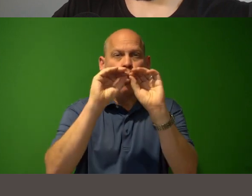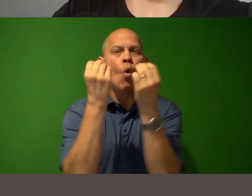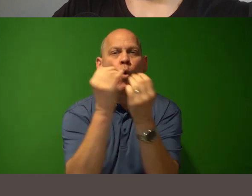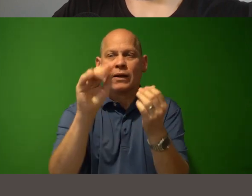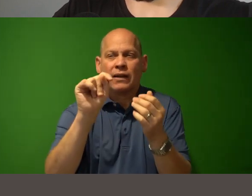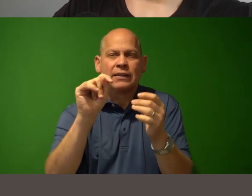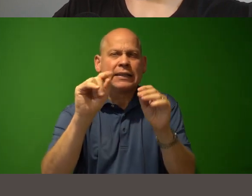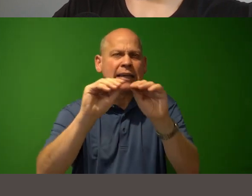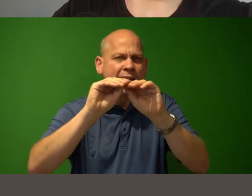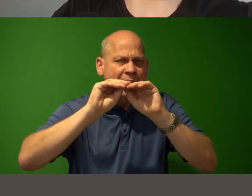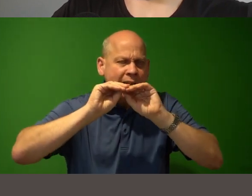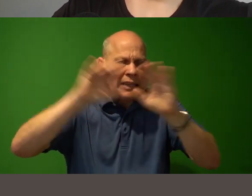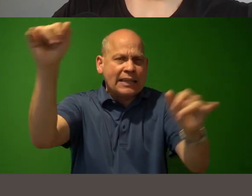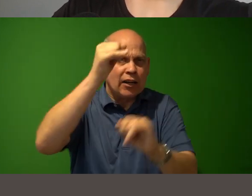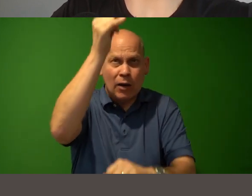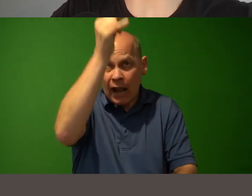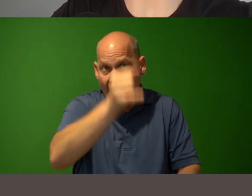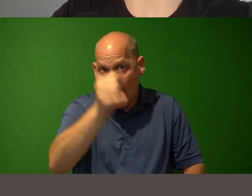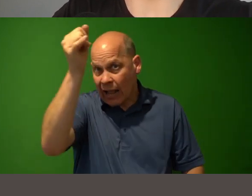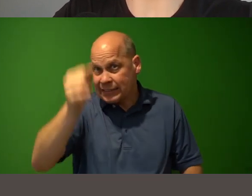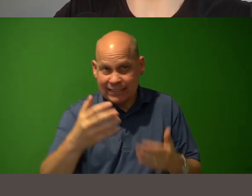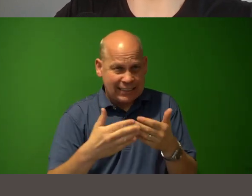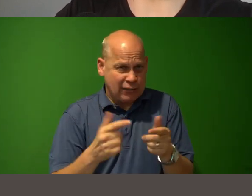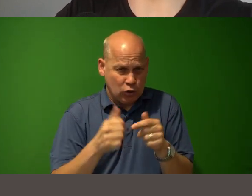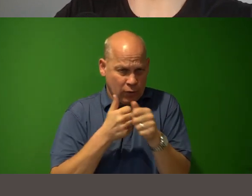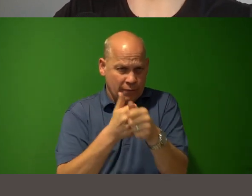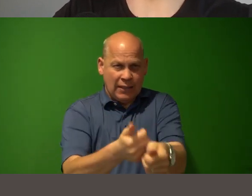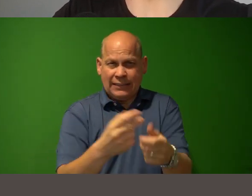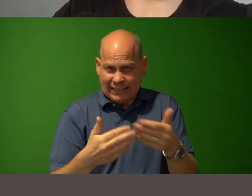Nice clear lines, easy to follow, easy to see.